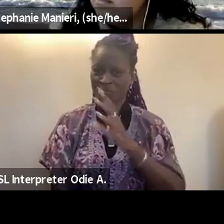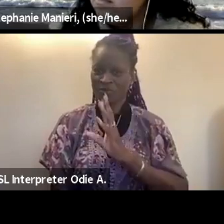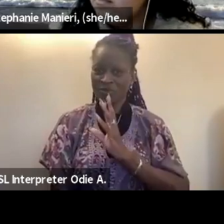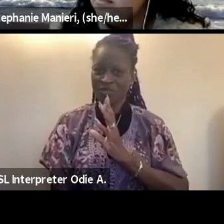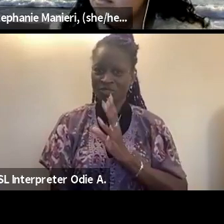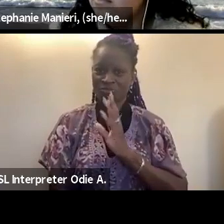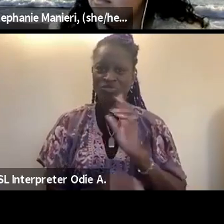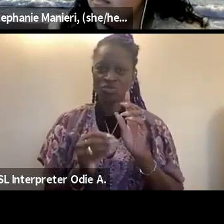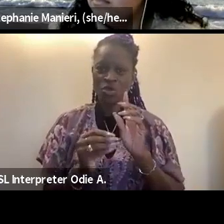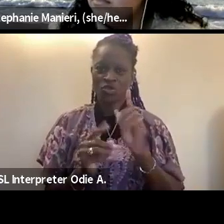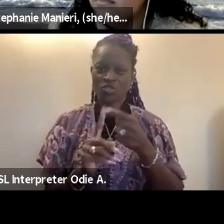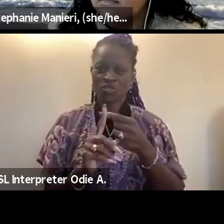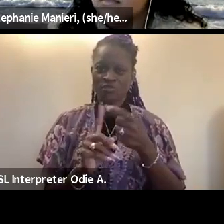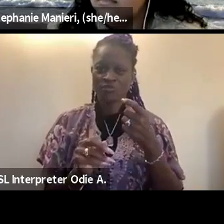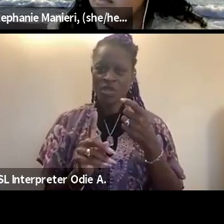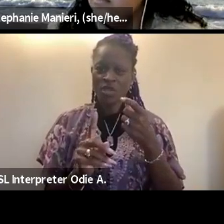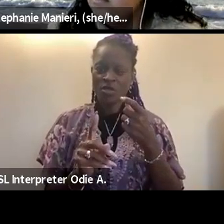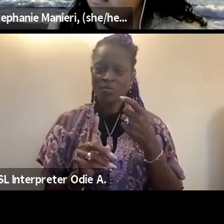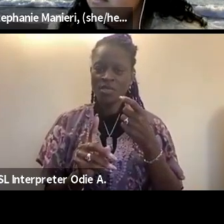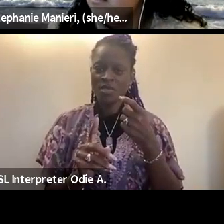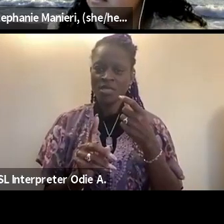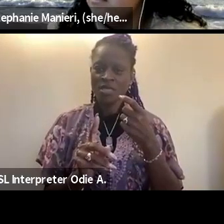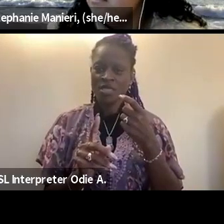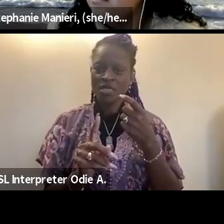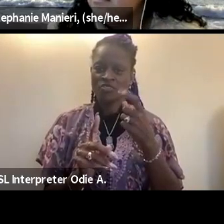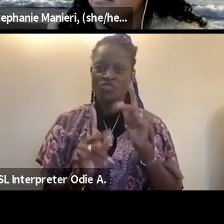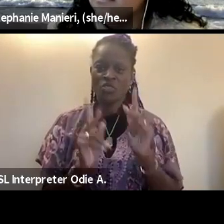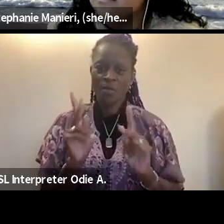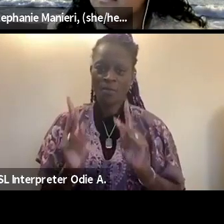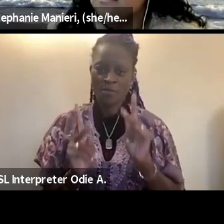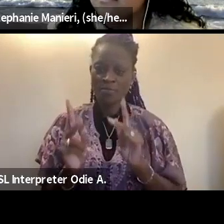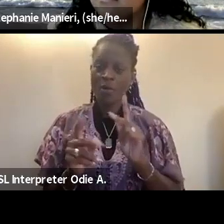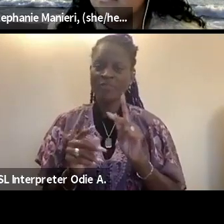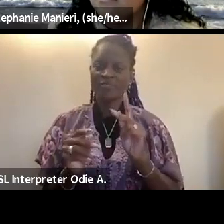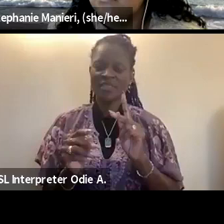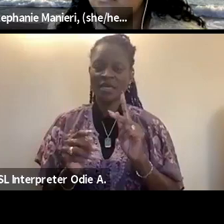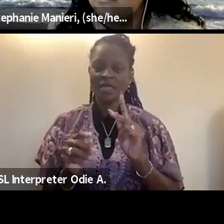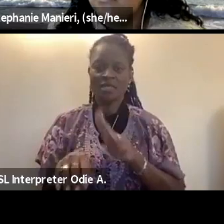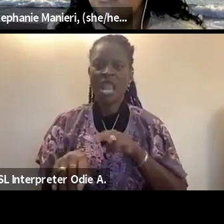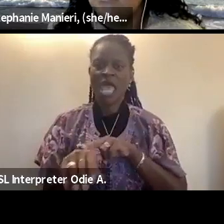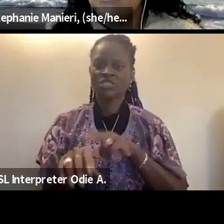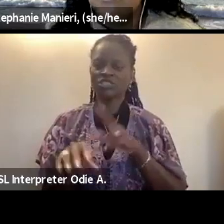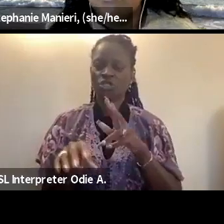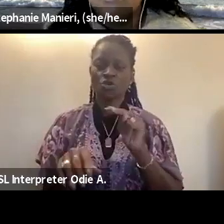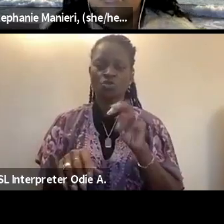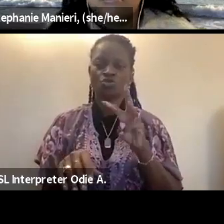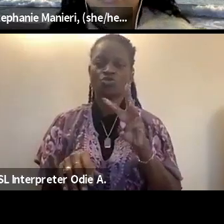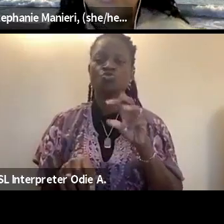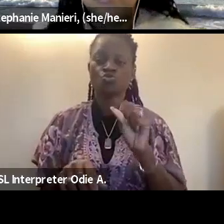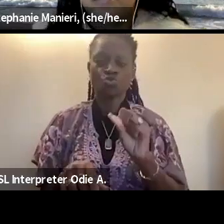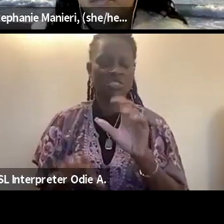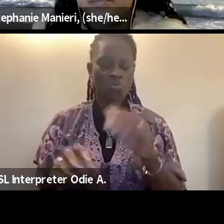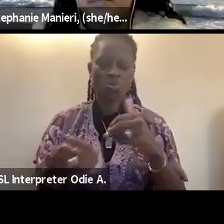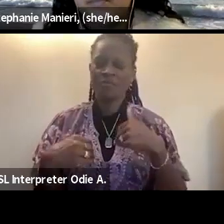CBPH on Monday is that and what we've heard in the national news is that the supply of the vaccine seems to be plentiful.